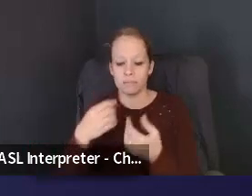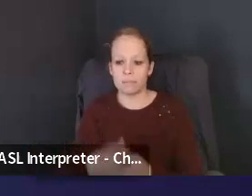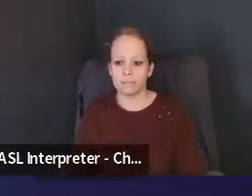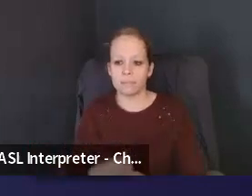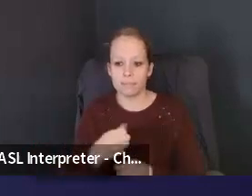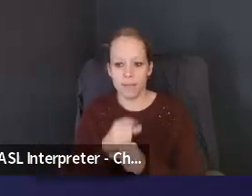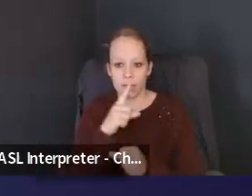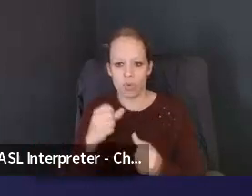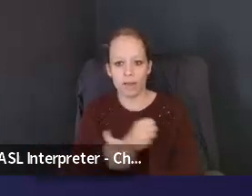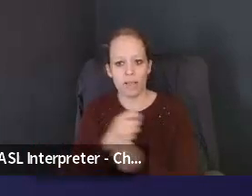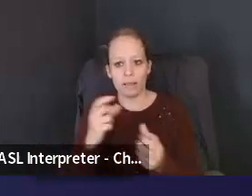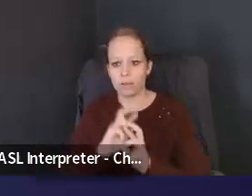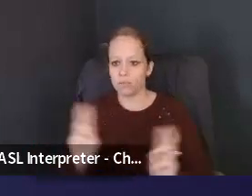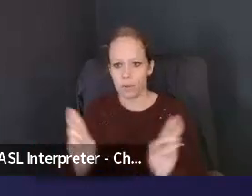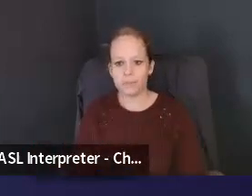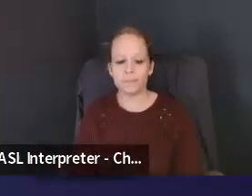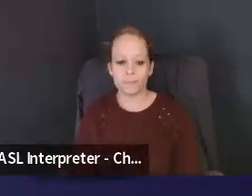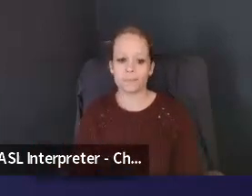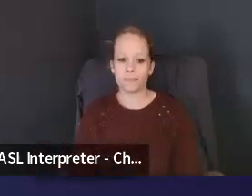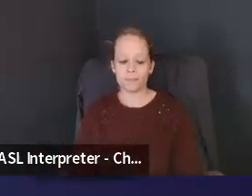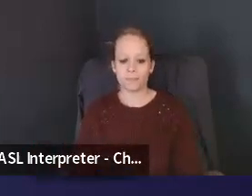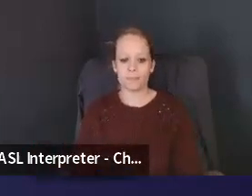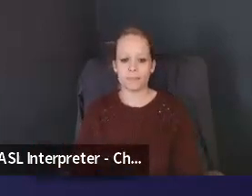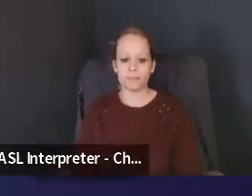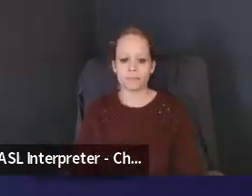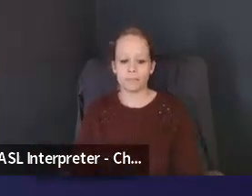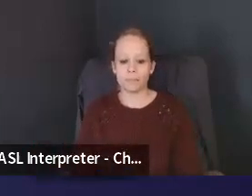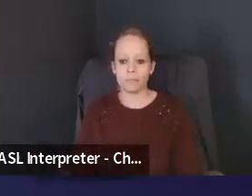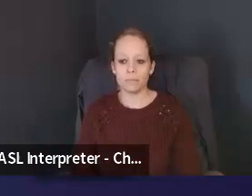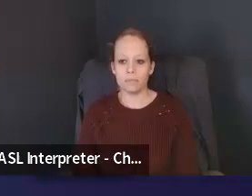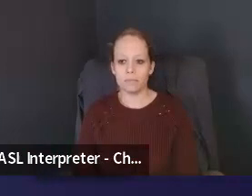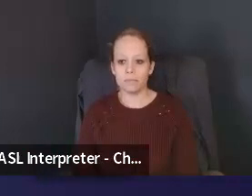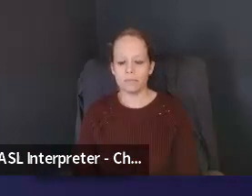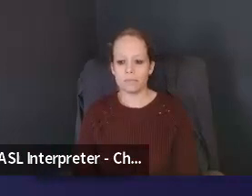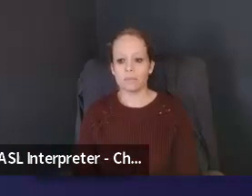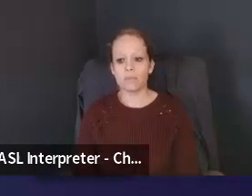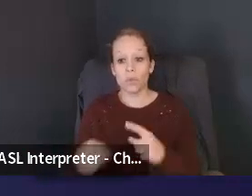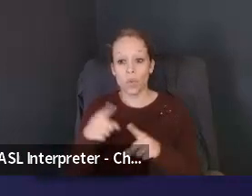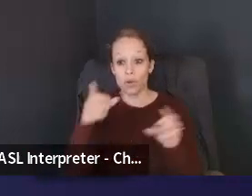to be. I would sort of, I don't know if you're the sort of person that when you plan a vacation you